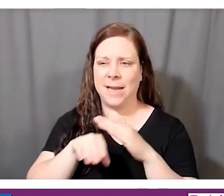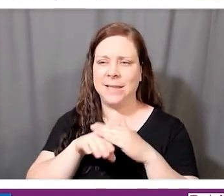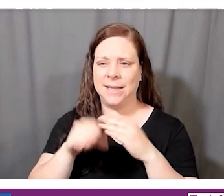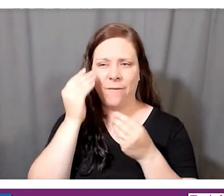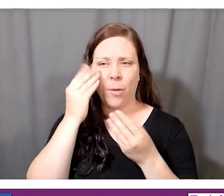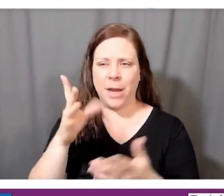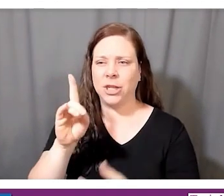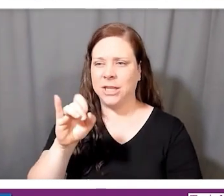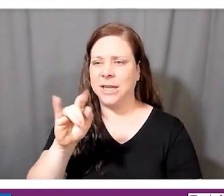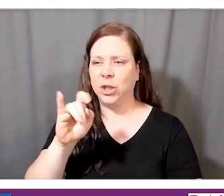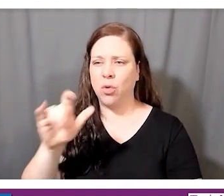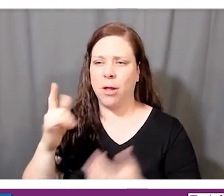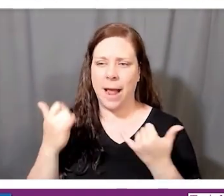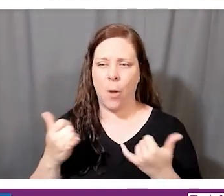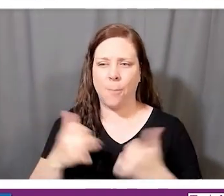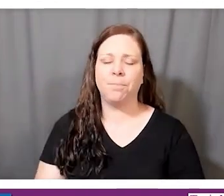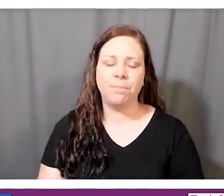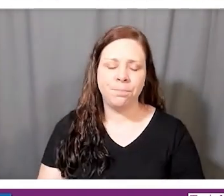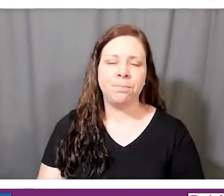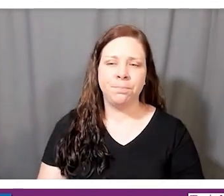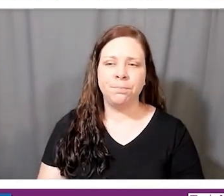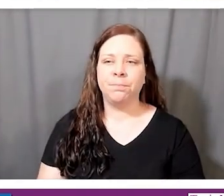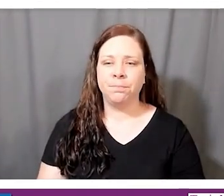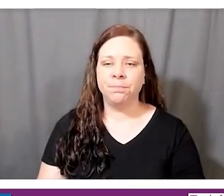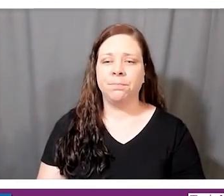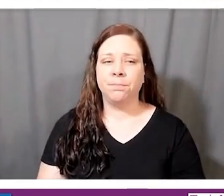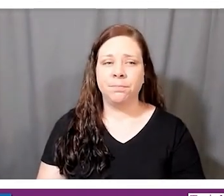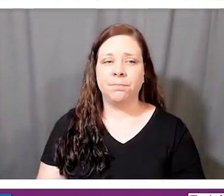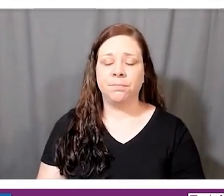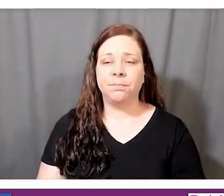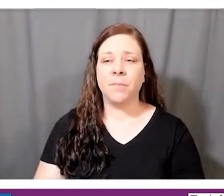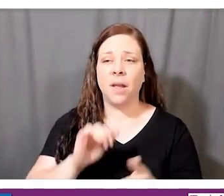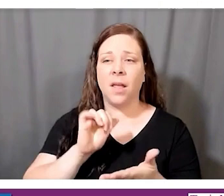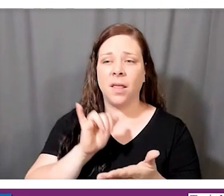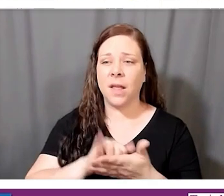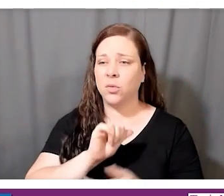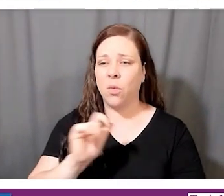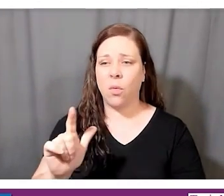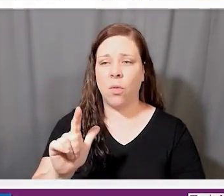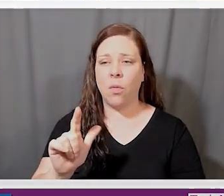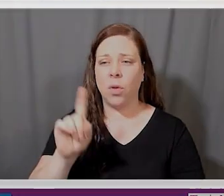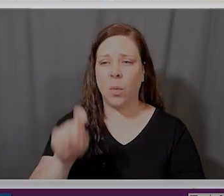Exactly. So, okay. Well, that seems to be all the questions that I can see.